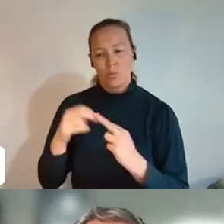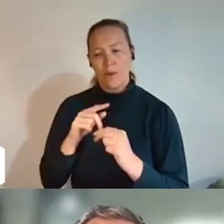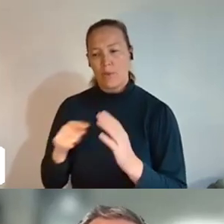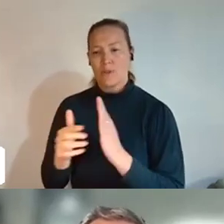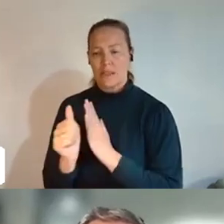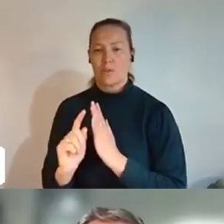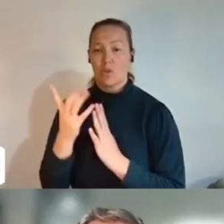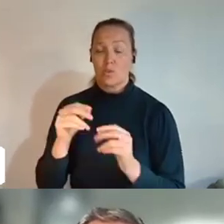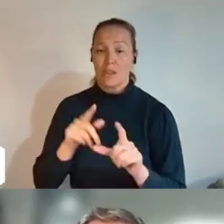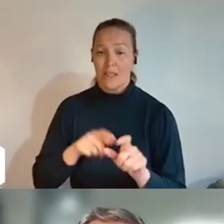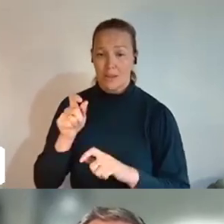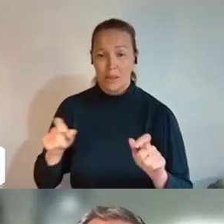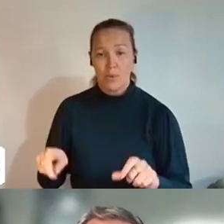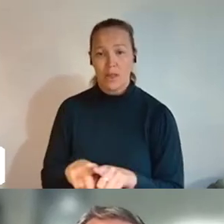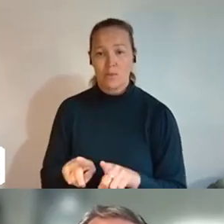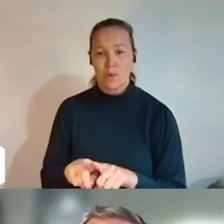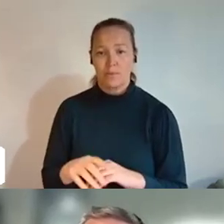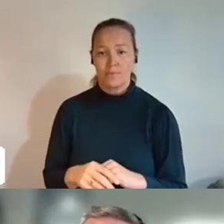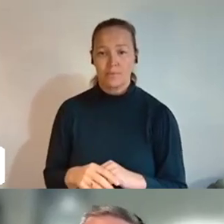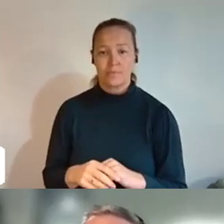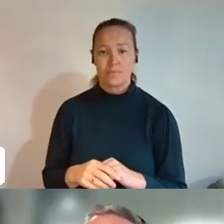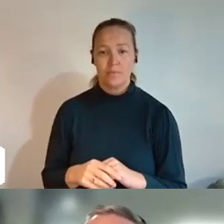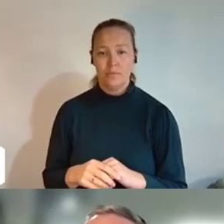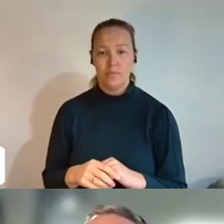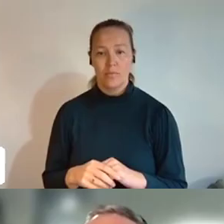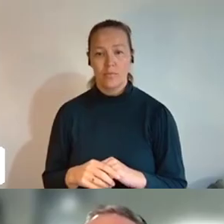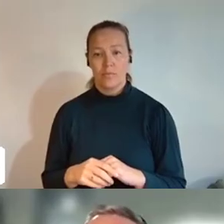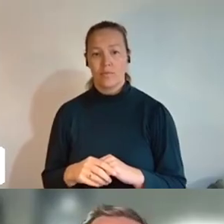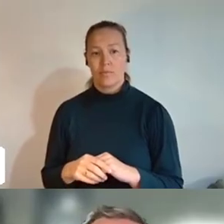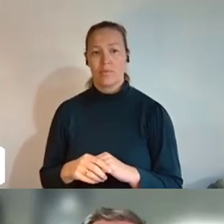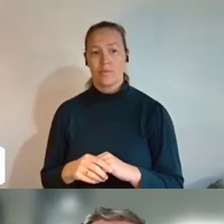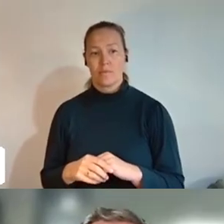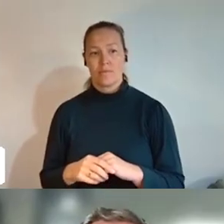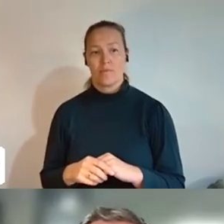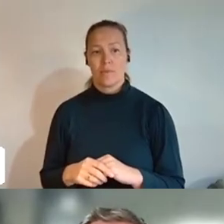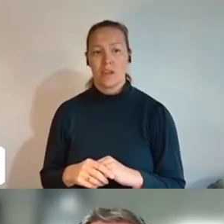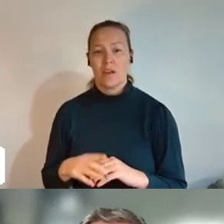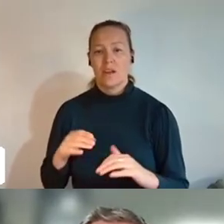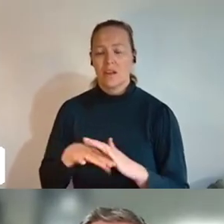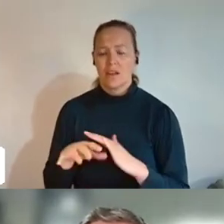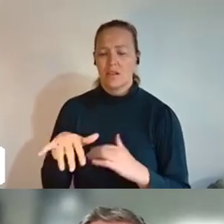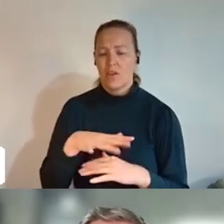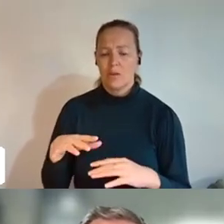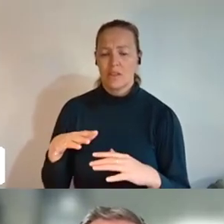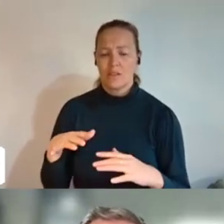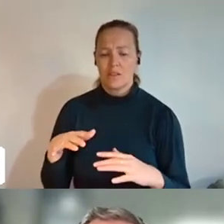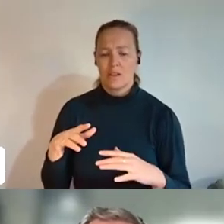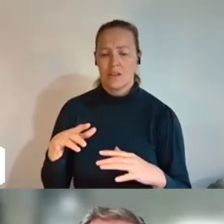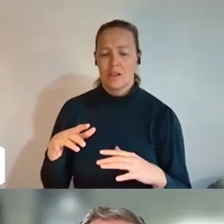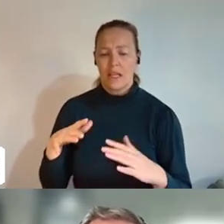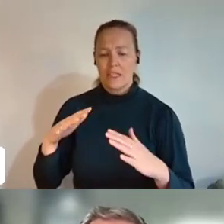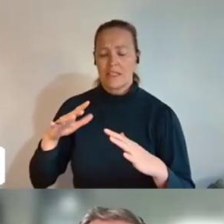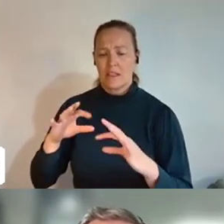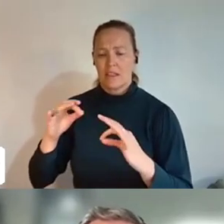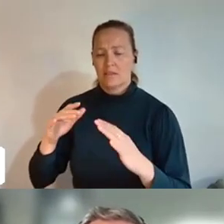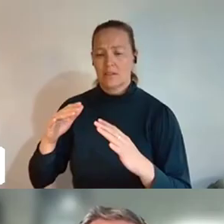people and in an environment that's less heated as national politics can be. So I think we should